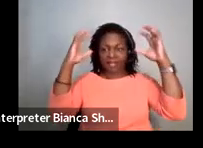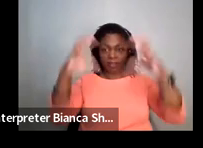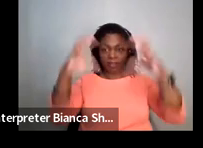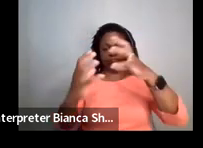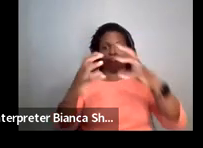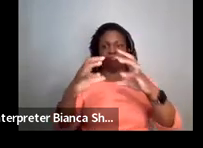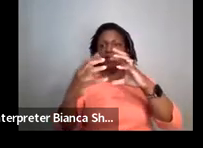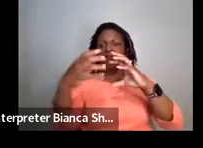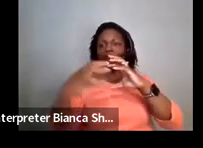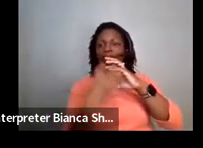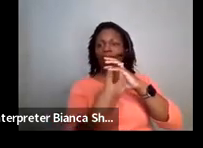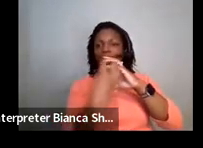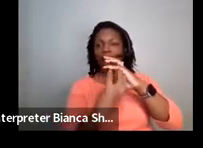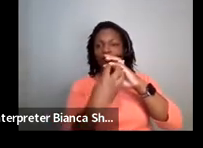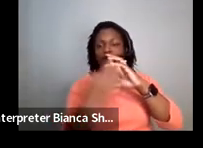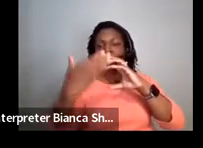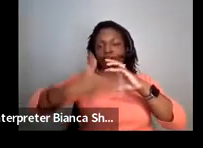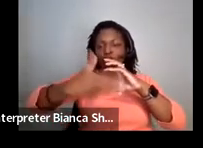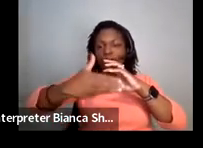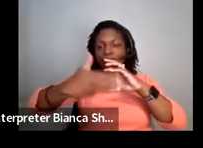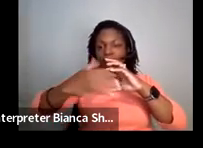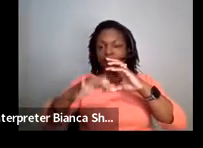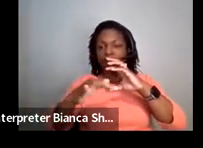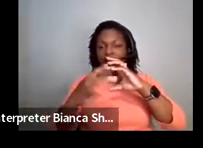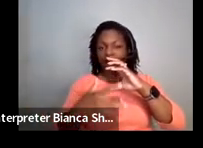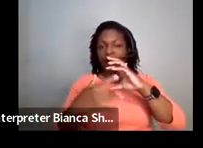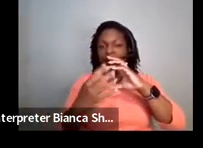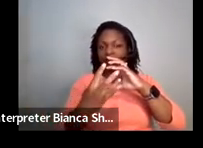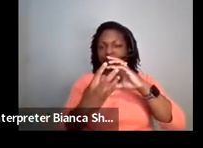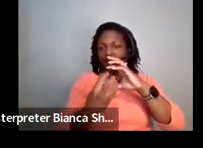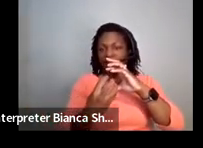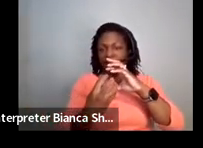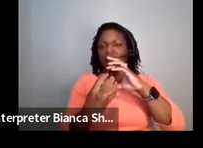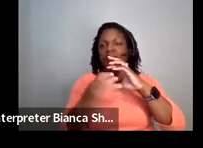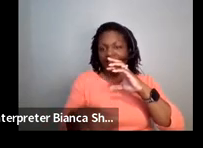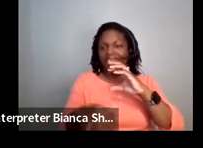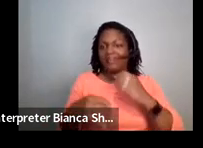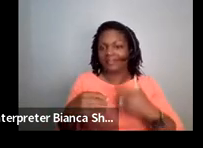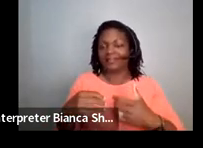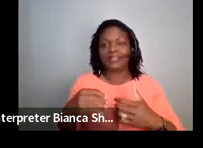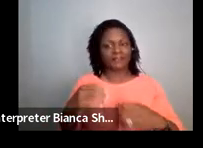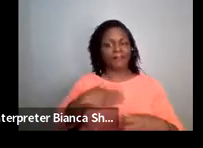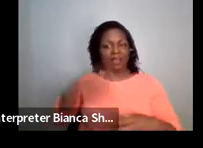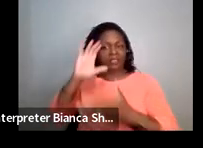He can't do what he once did and his diagnosis is frontal temple.